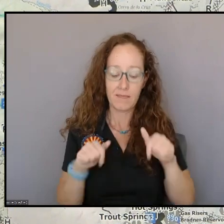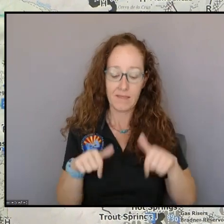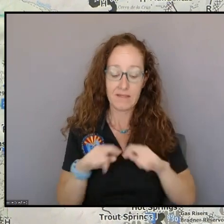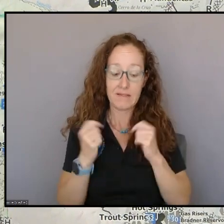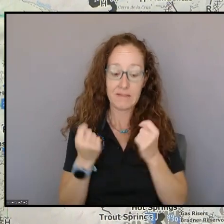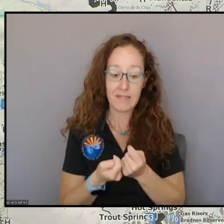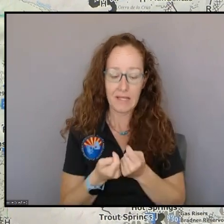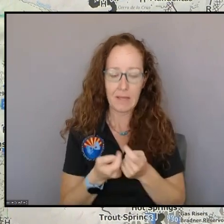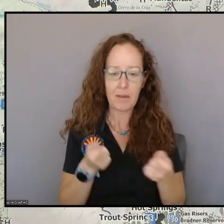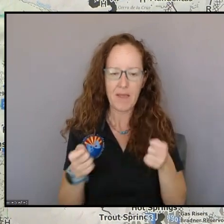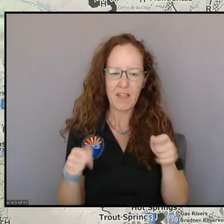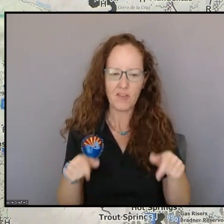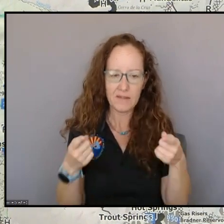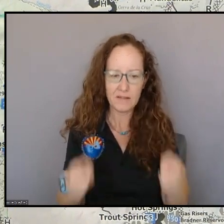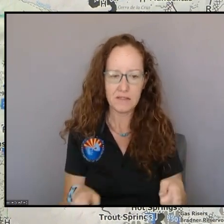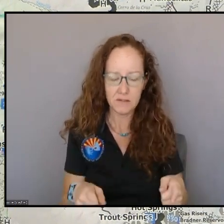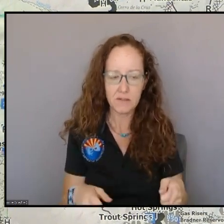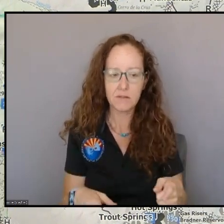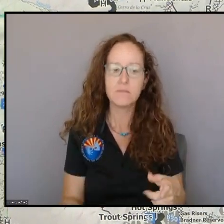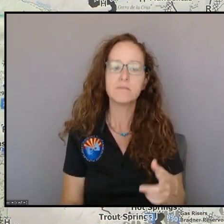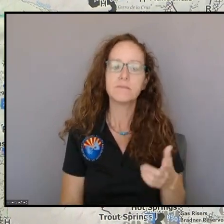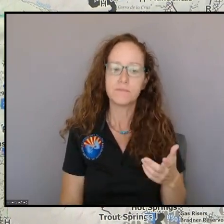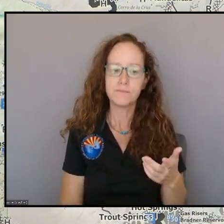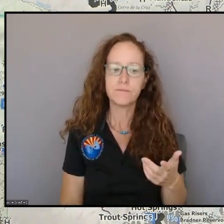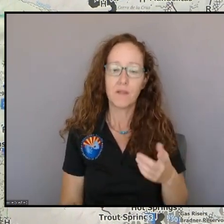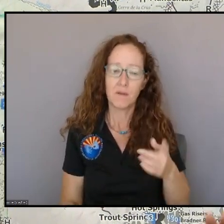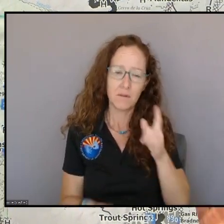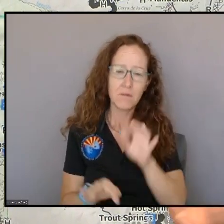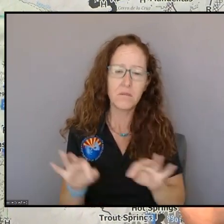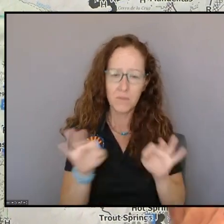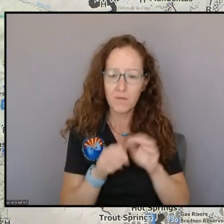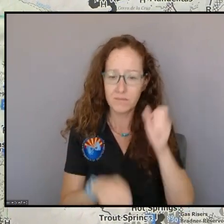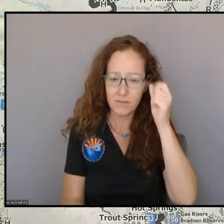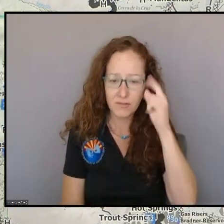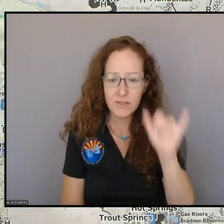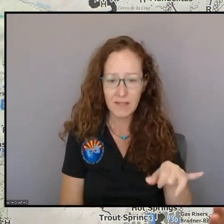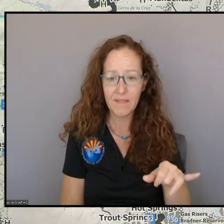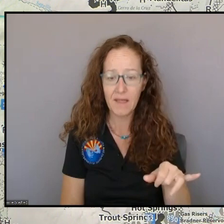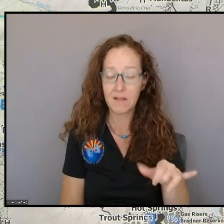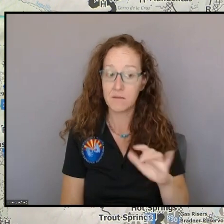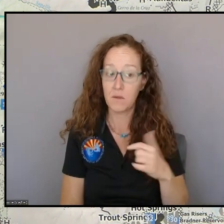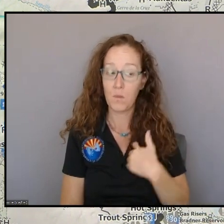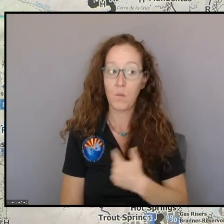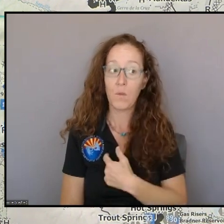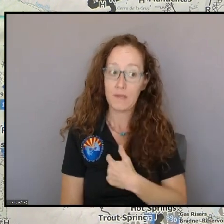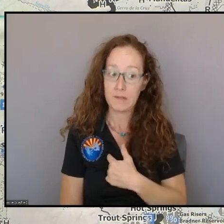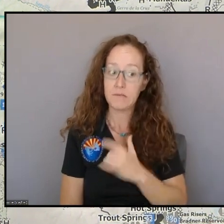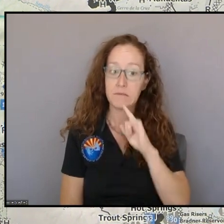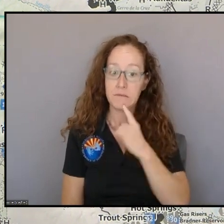important to understand that. That that is a huge concern of ours. It's a huge concern of the Forest here and